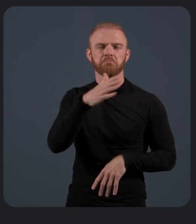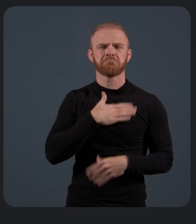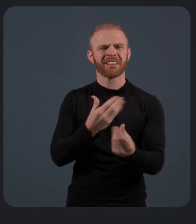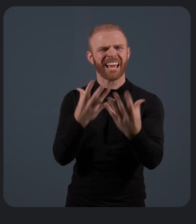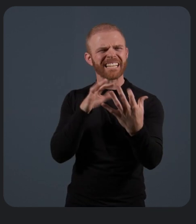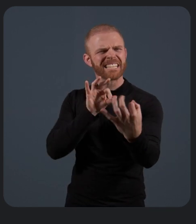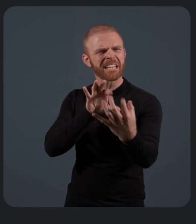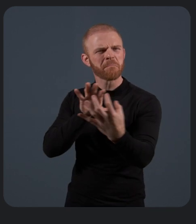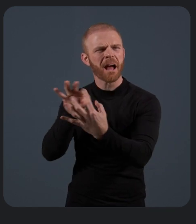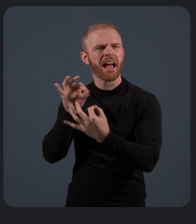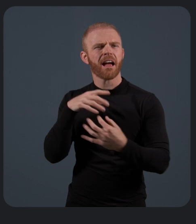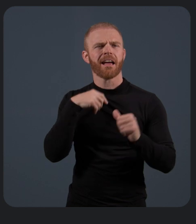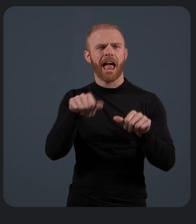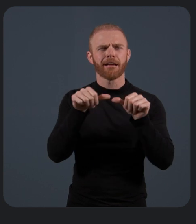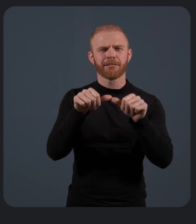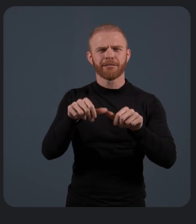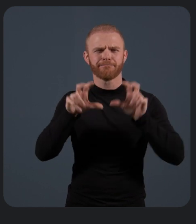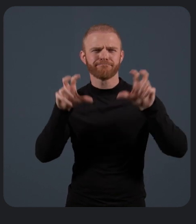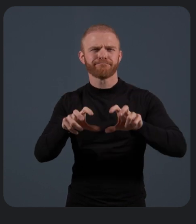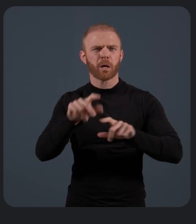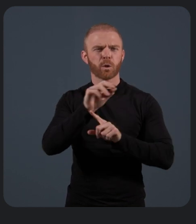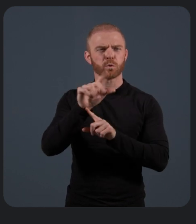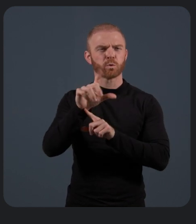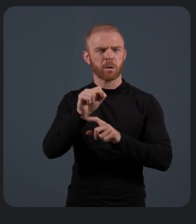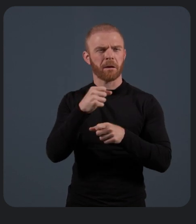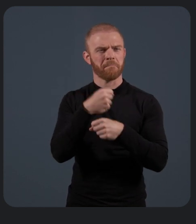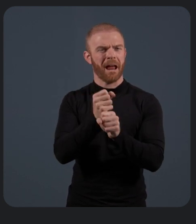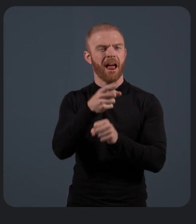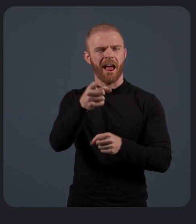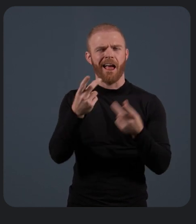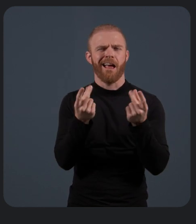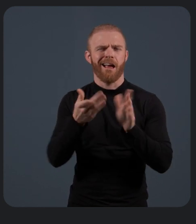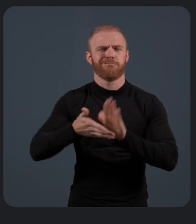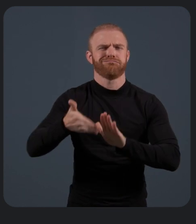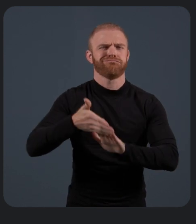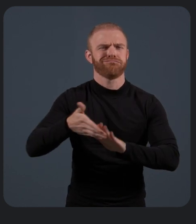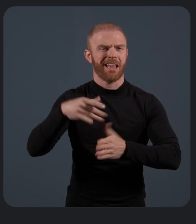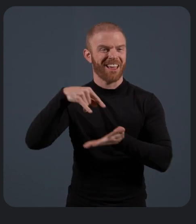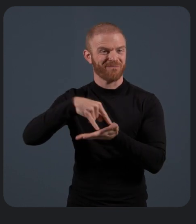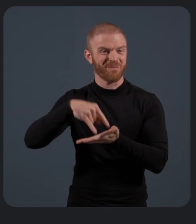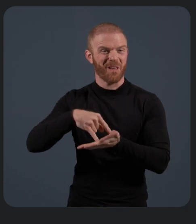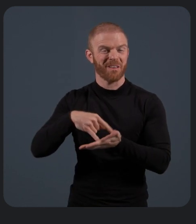so that we can continue to invest in tools that make you productive on Android.